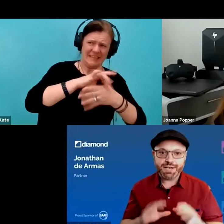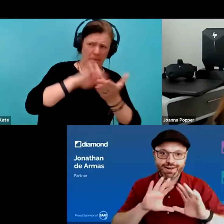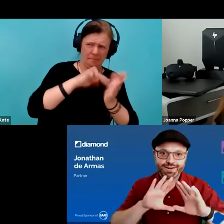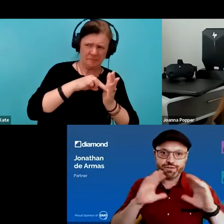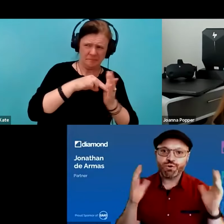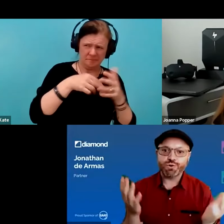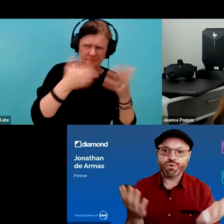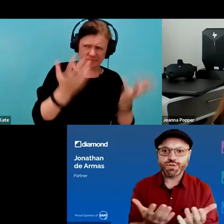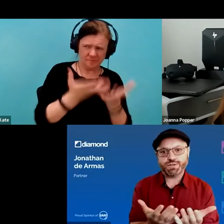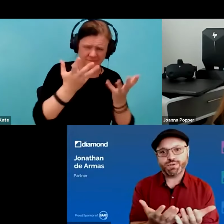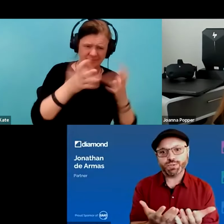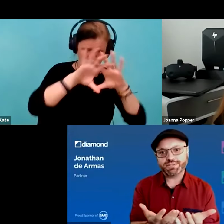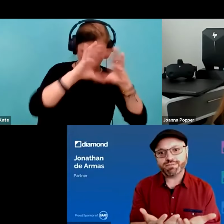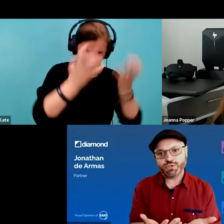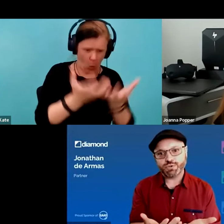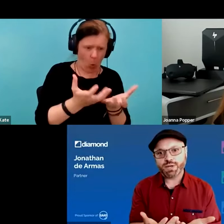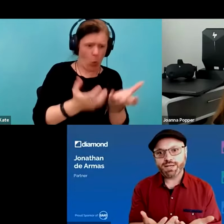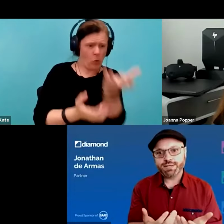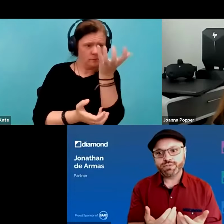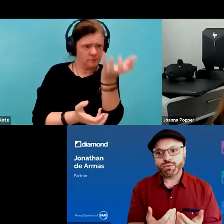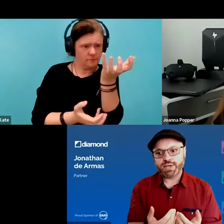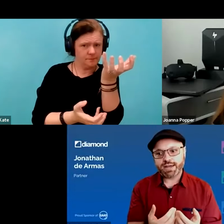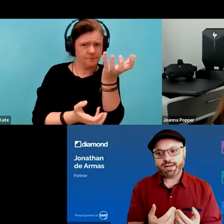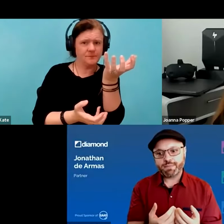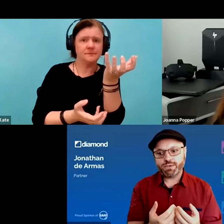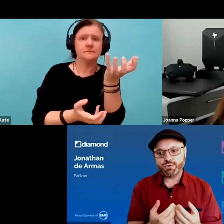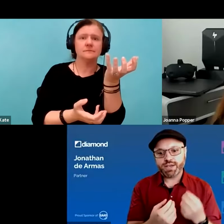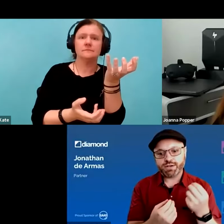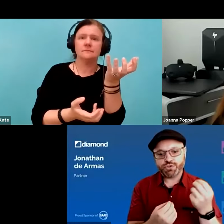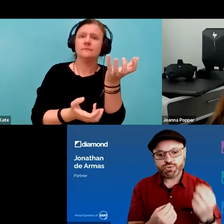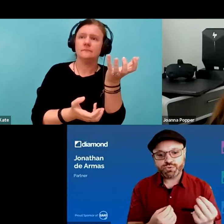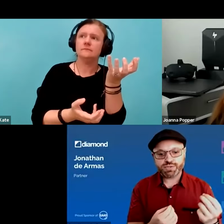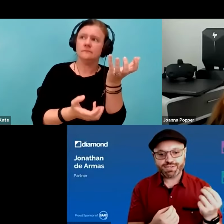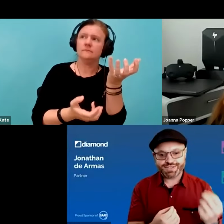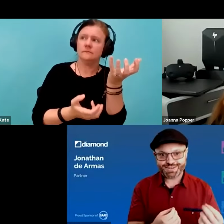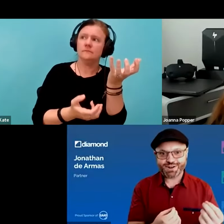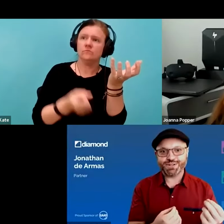Jonathan de Armas: In a whole holistic view so that you can use the technology